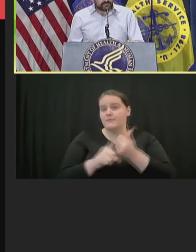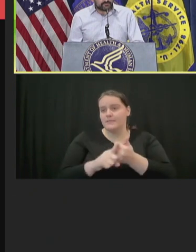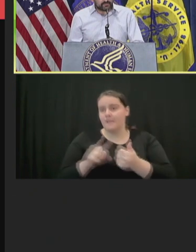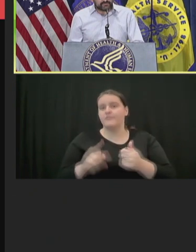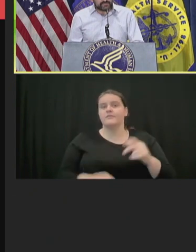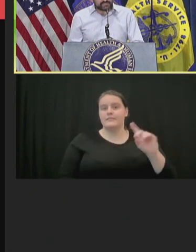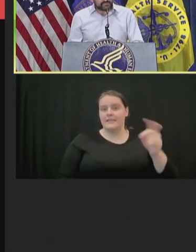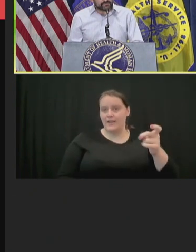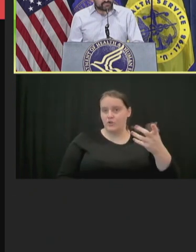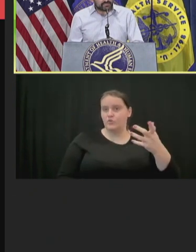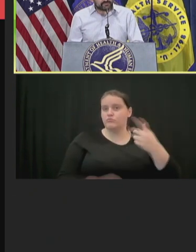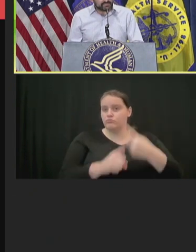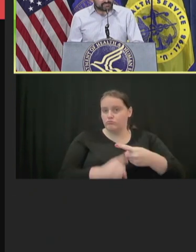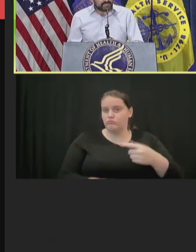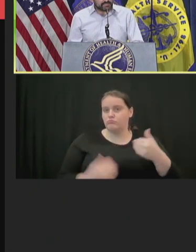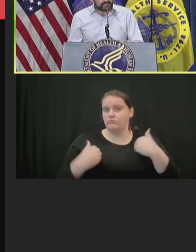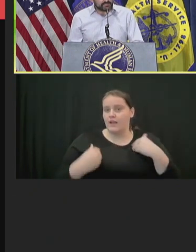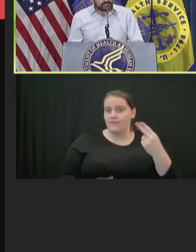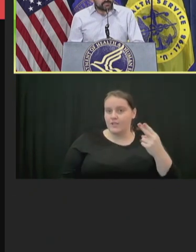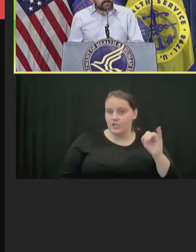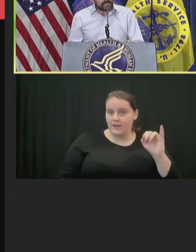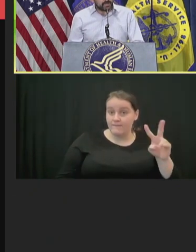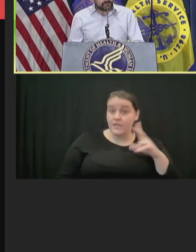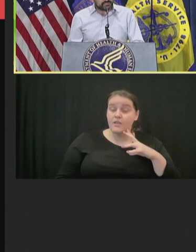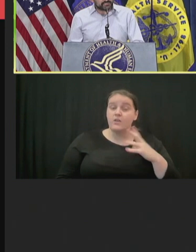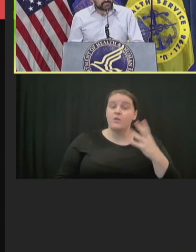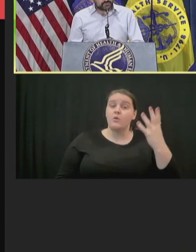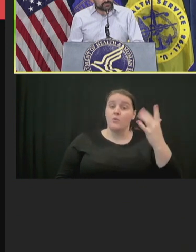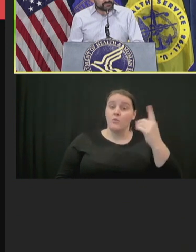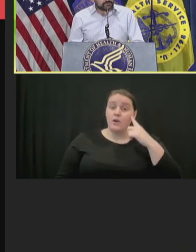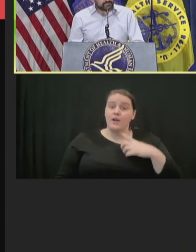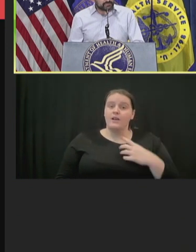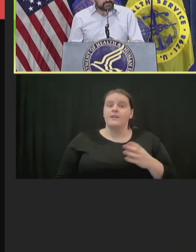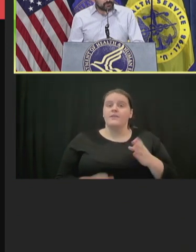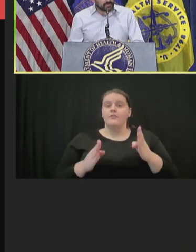from a phase 2 study of this candidate in that population, which is currently being run and